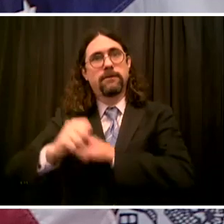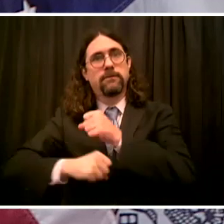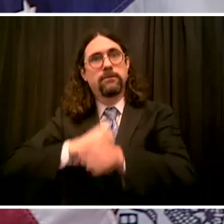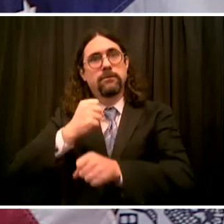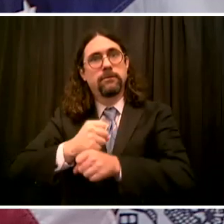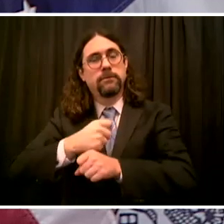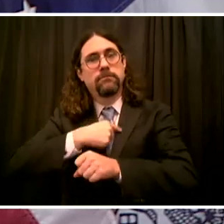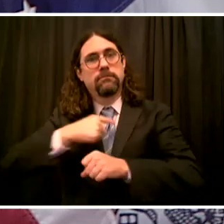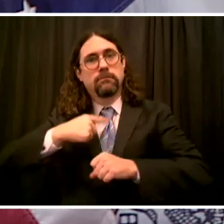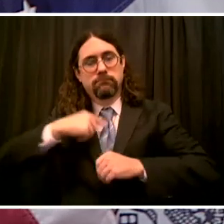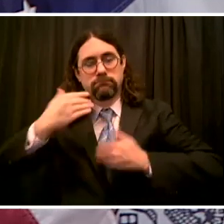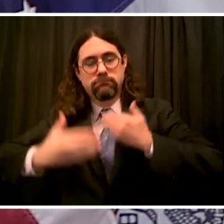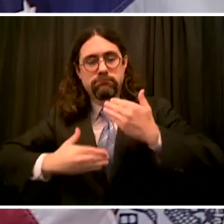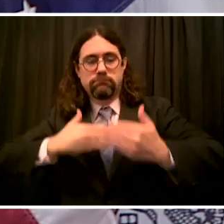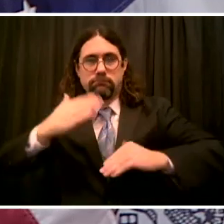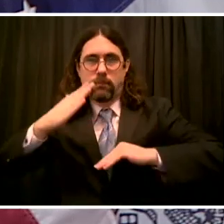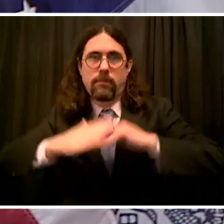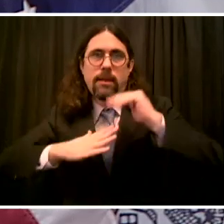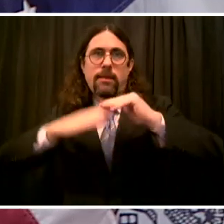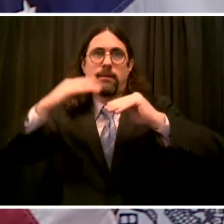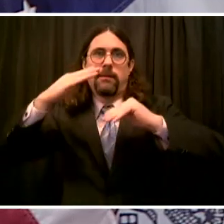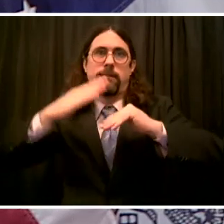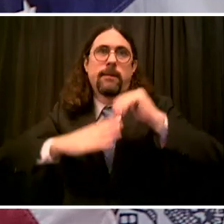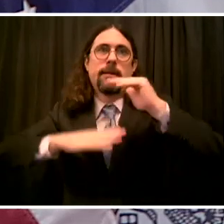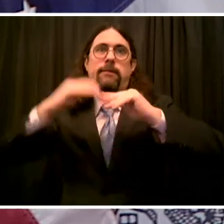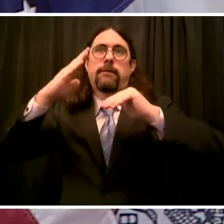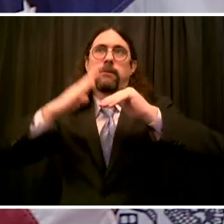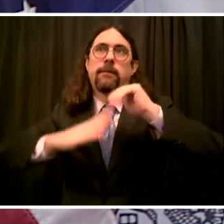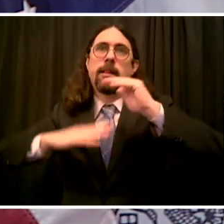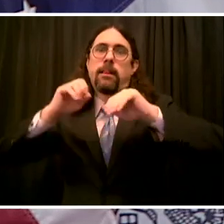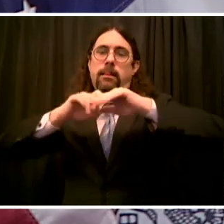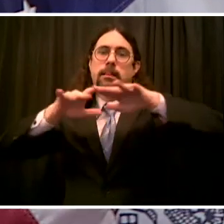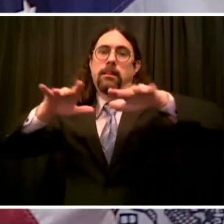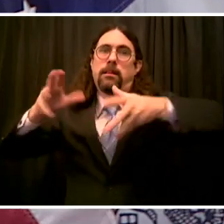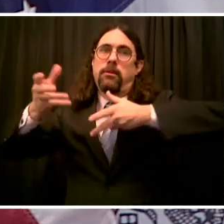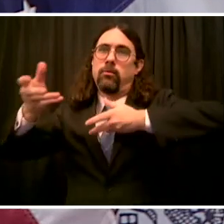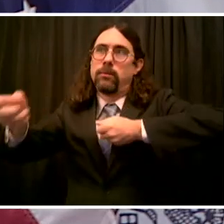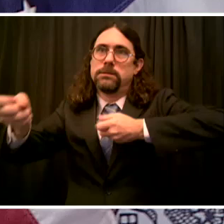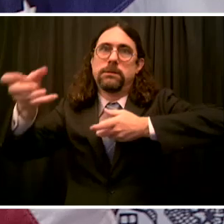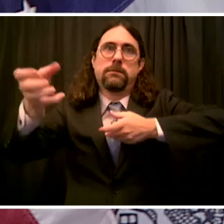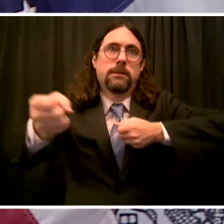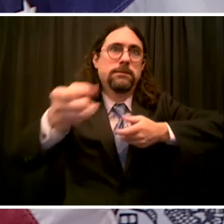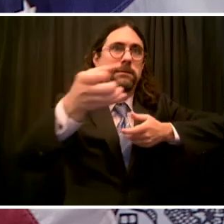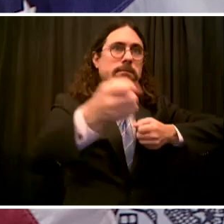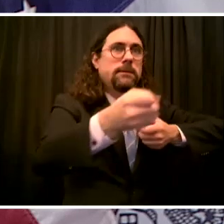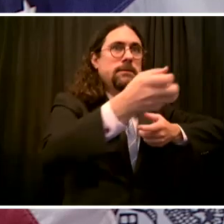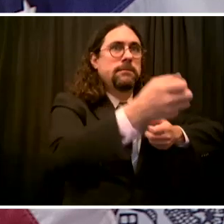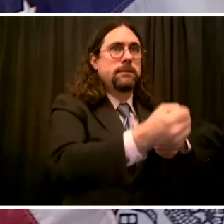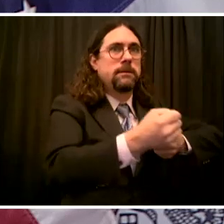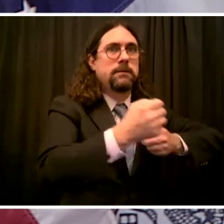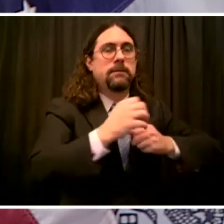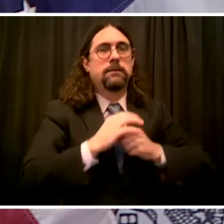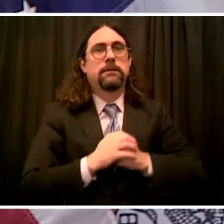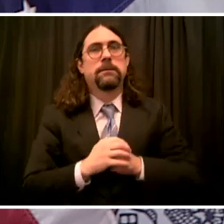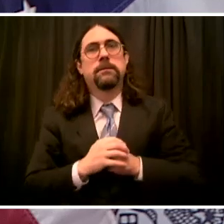YEARS AND EERVYHITN IG IDSA BEFORE.